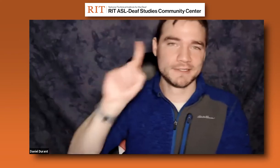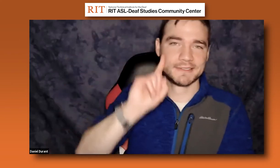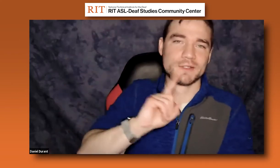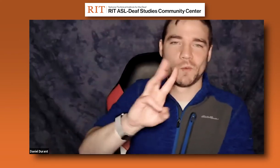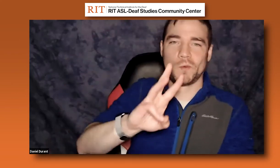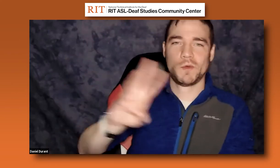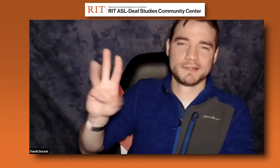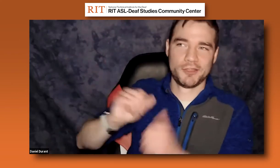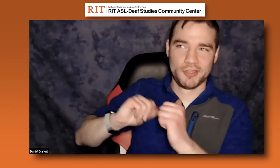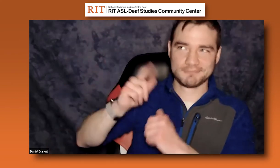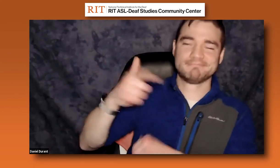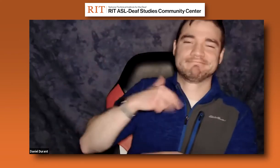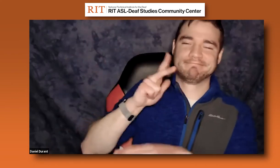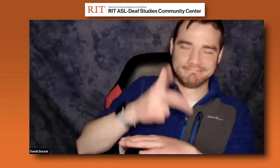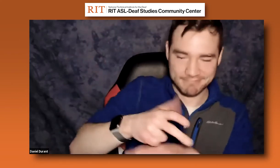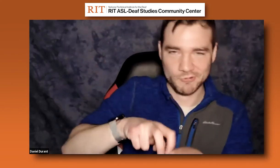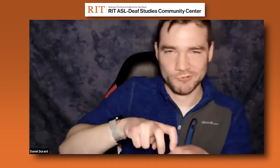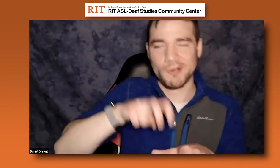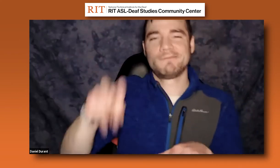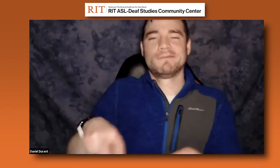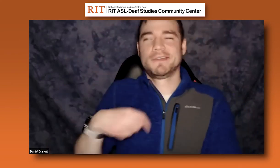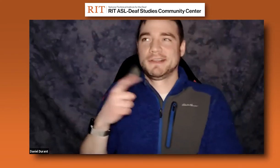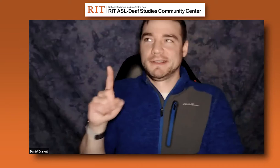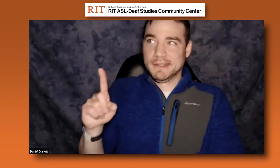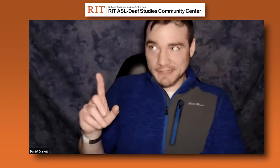My manager dropped me off at Deaf West.